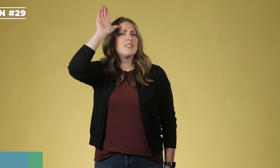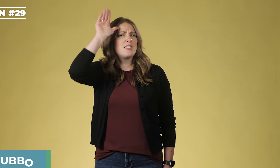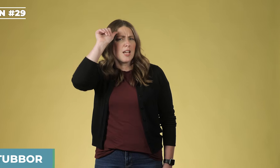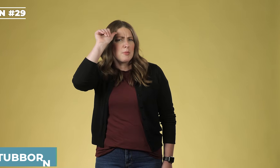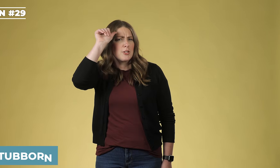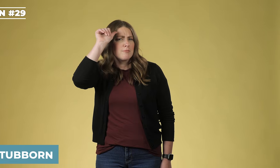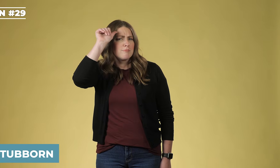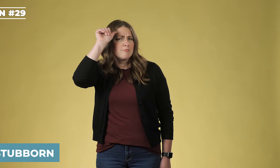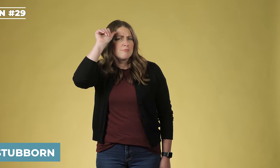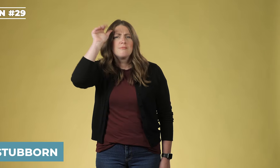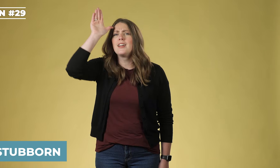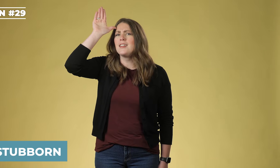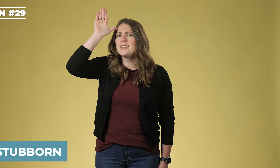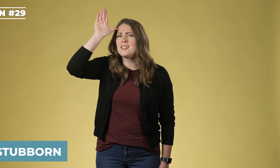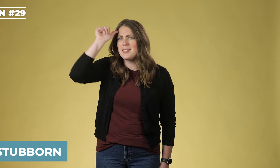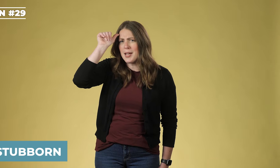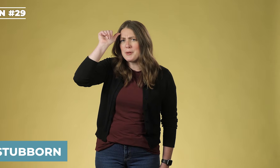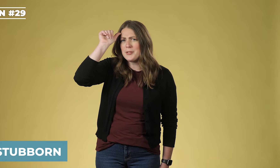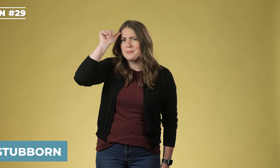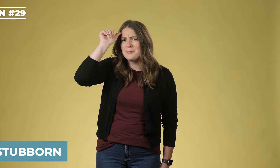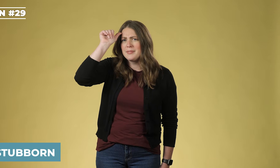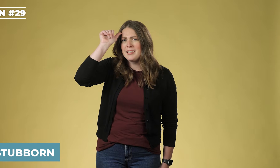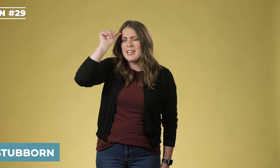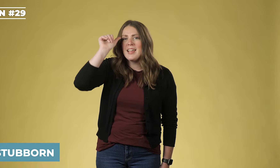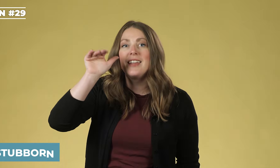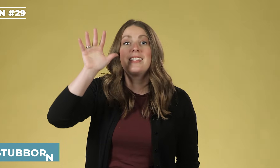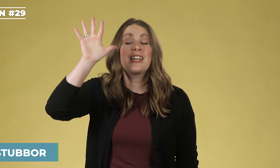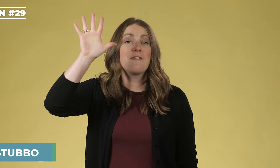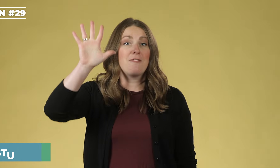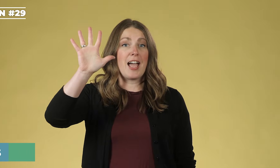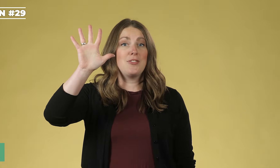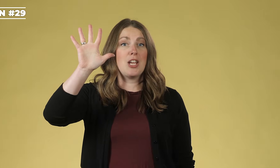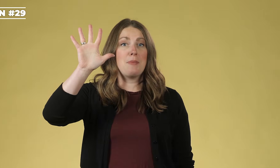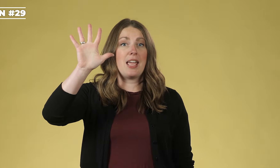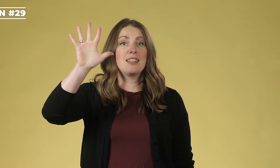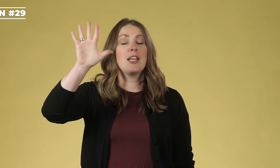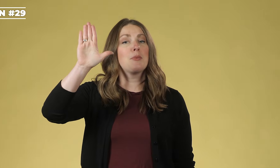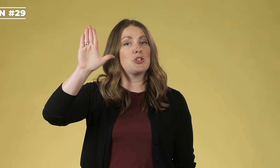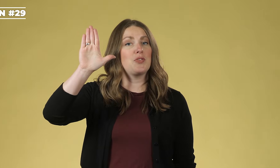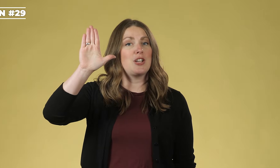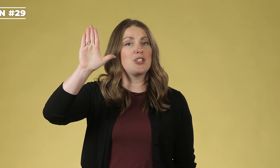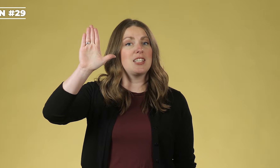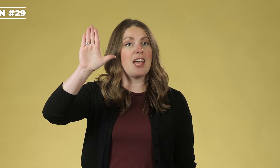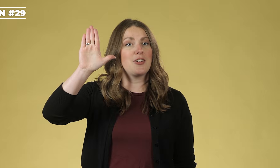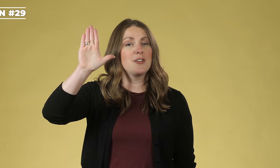Stubborn, stubborn. Take a five-shape hand and put your fingers together